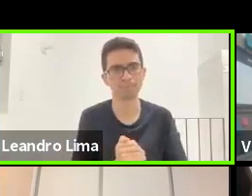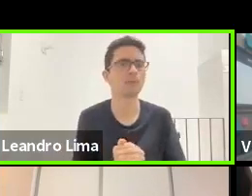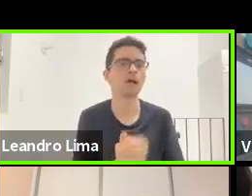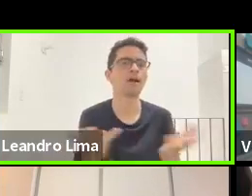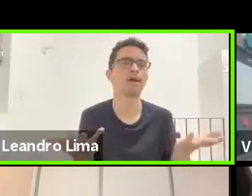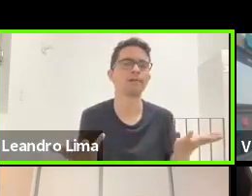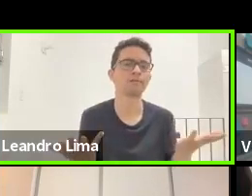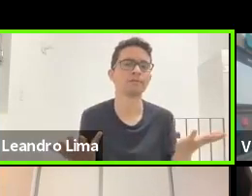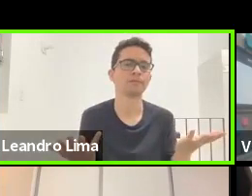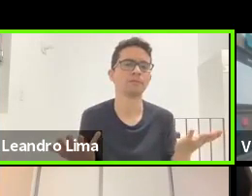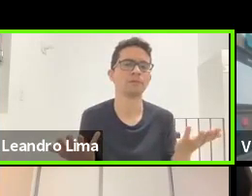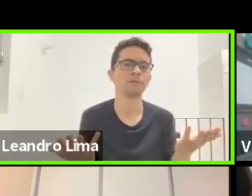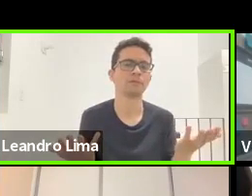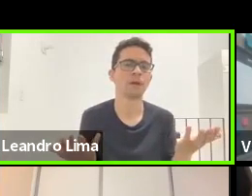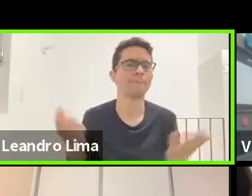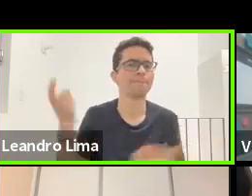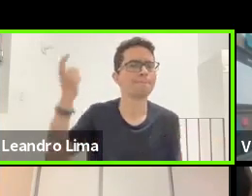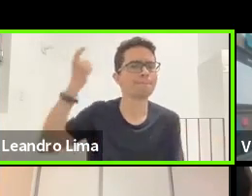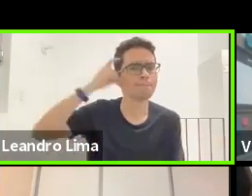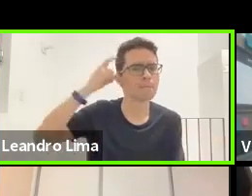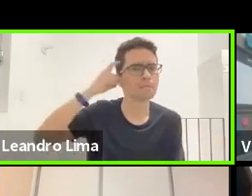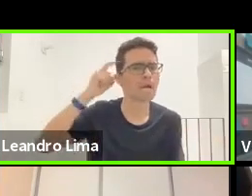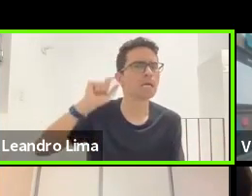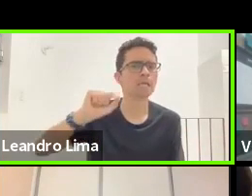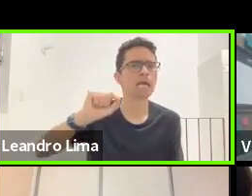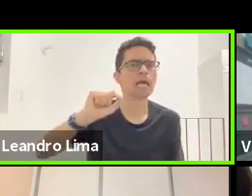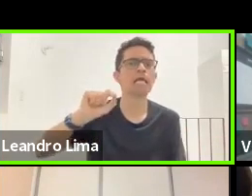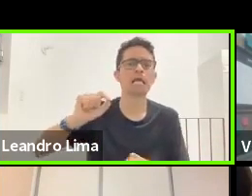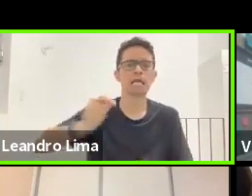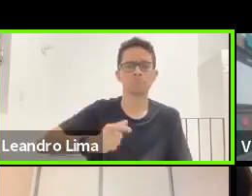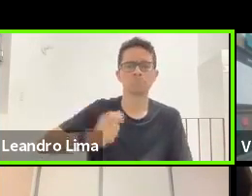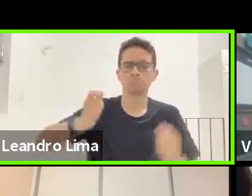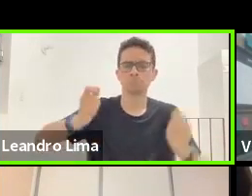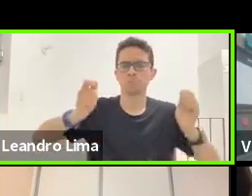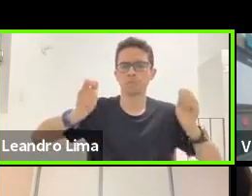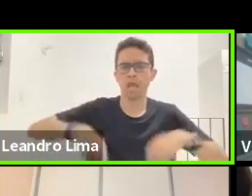what is considered. good enough good enough on our good enough or are good